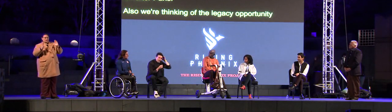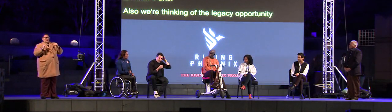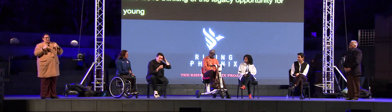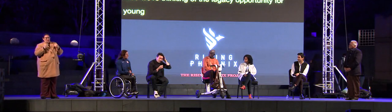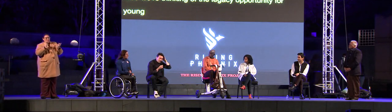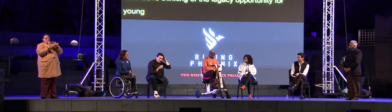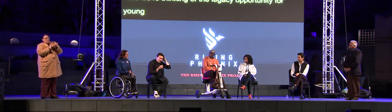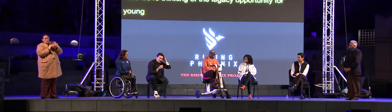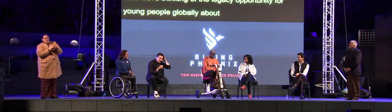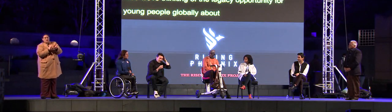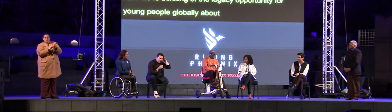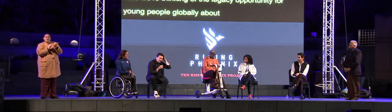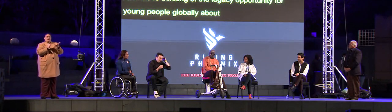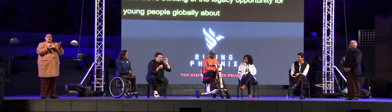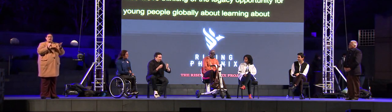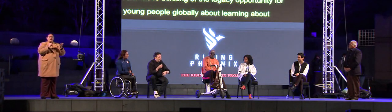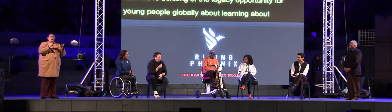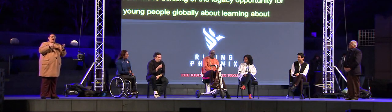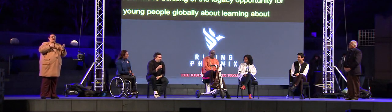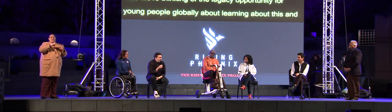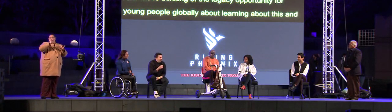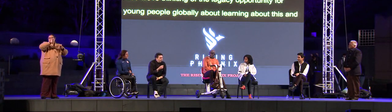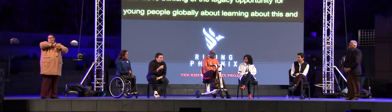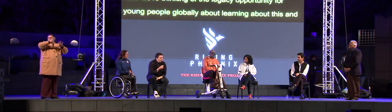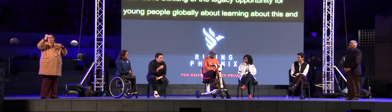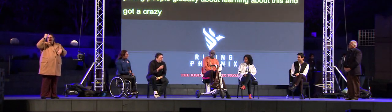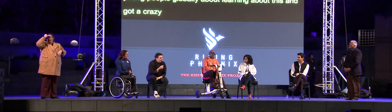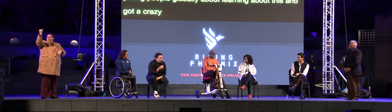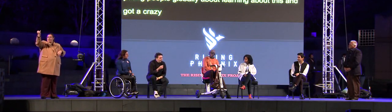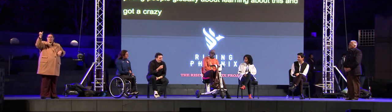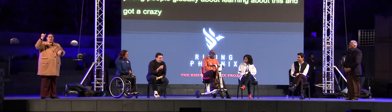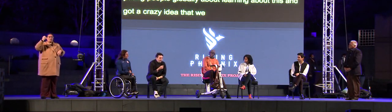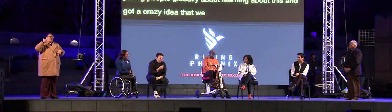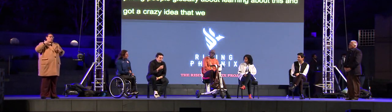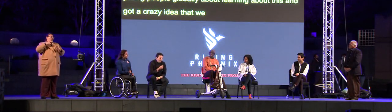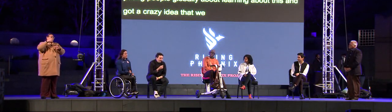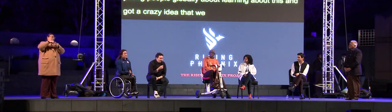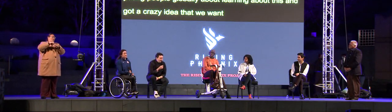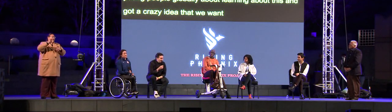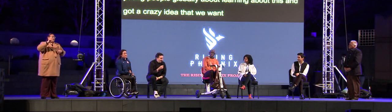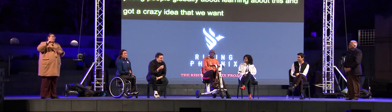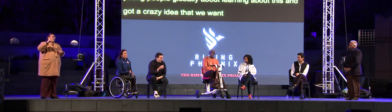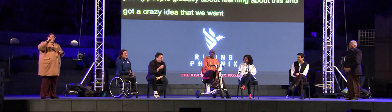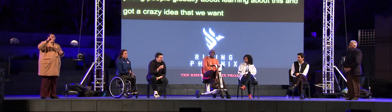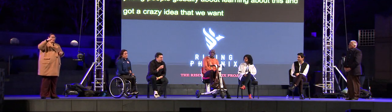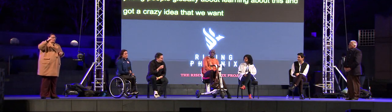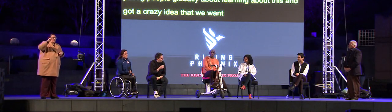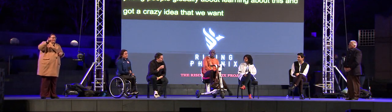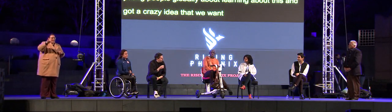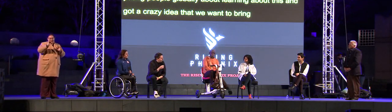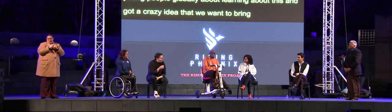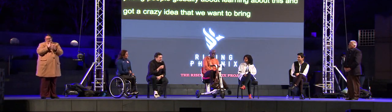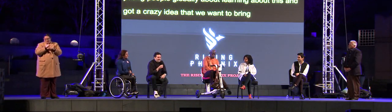And we've got a crazy idea that we want to get onto Broadway, but I don't know how we're going to do that, but we'll try.